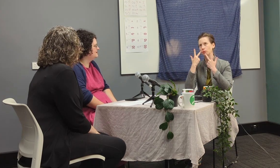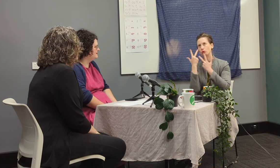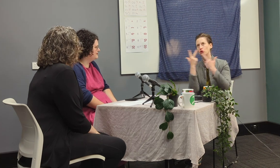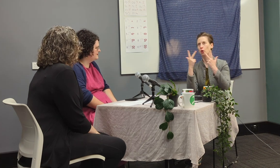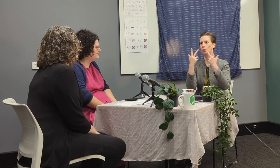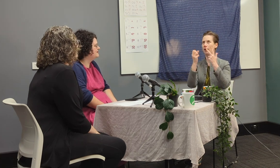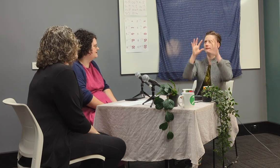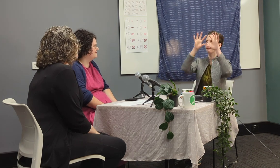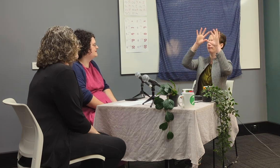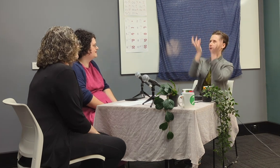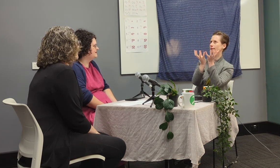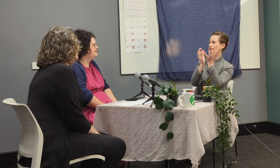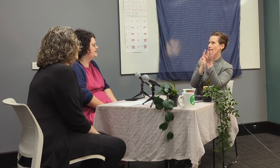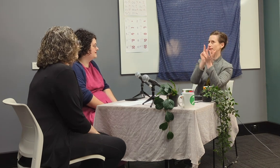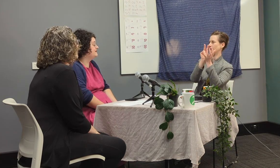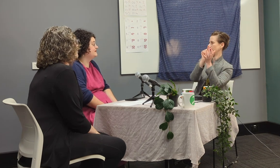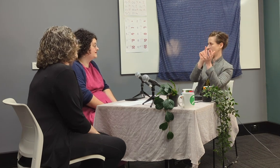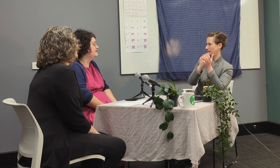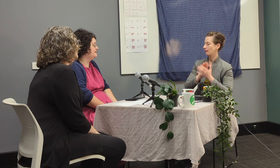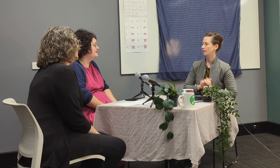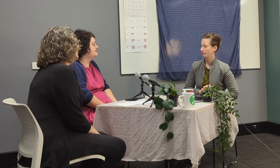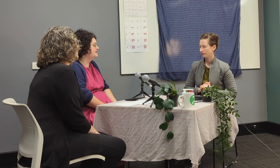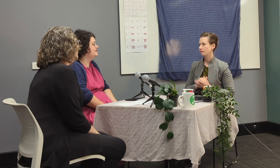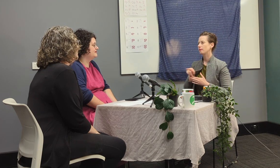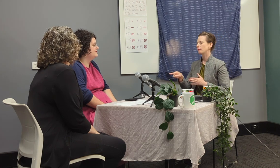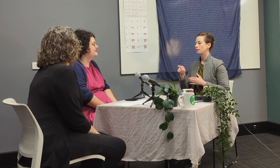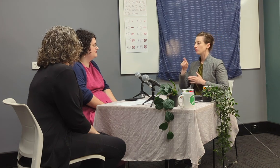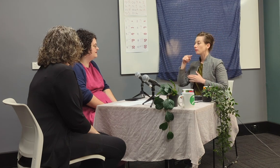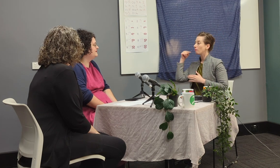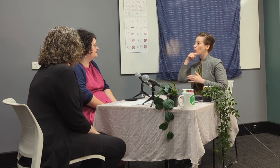fingerspelled “beehive” and then showed a depicting sign to represent the beehive.